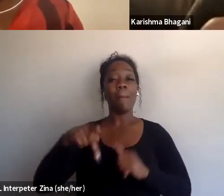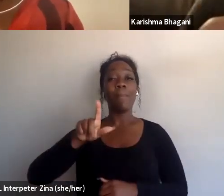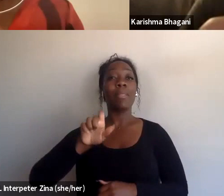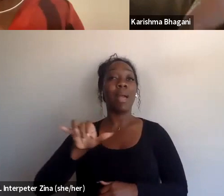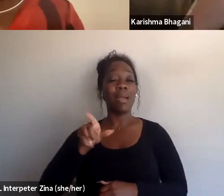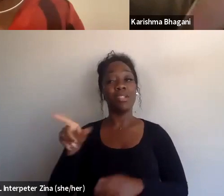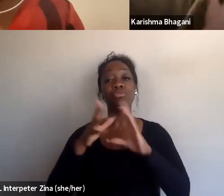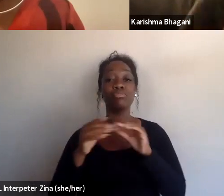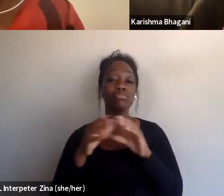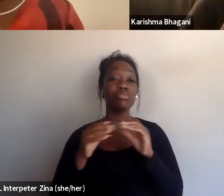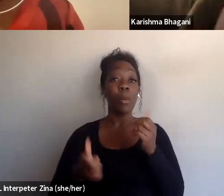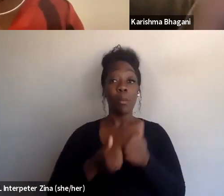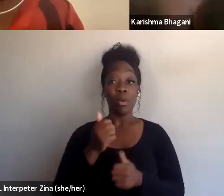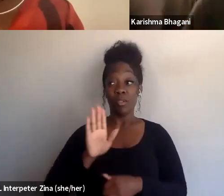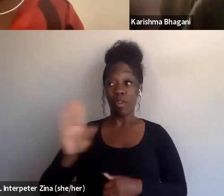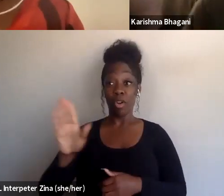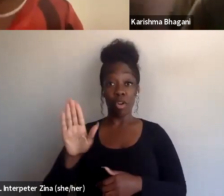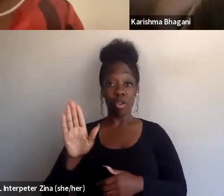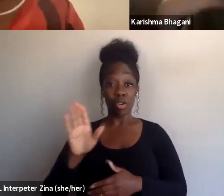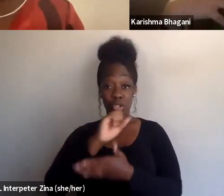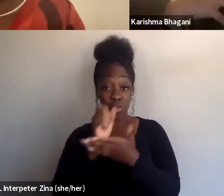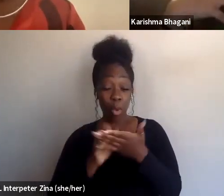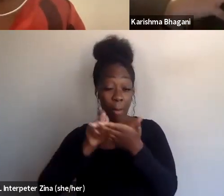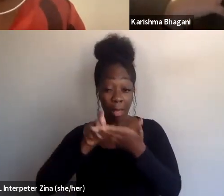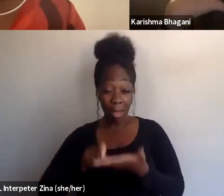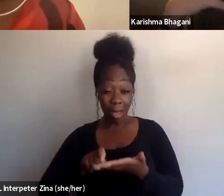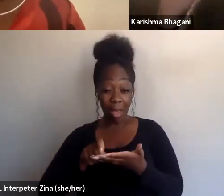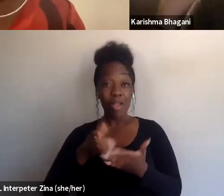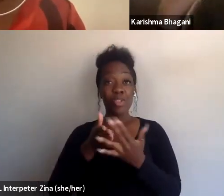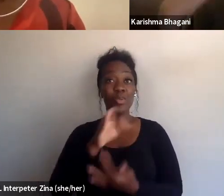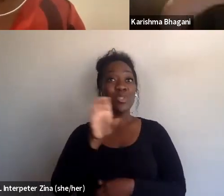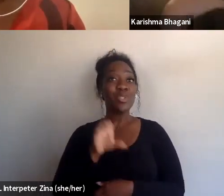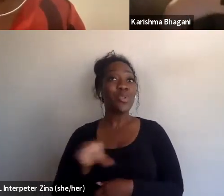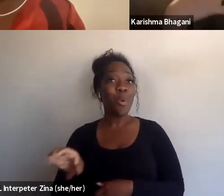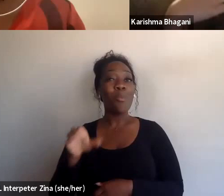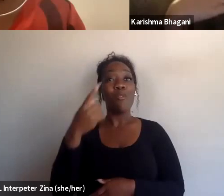in the last few months have been for Zoom or for online consumption. And so she's almost convinced that